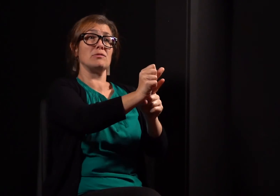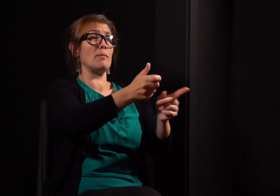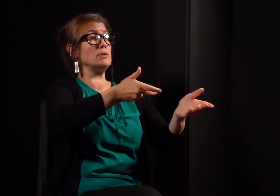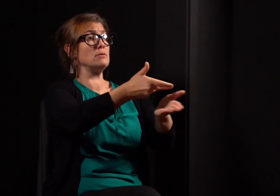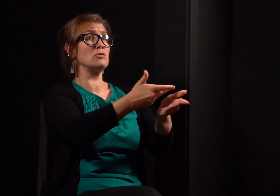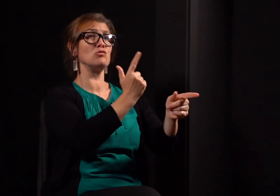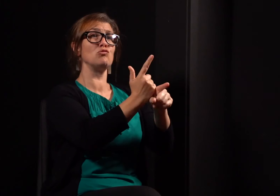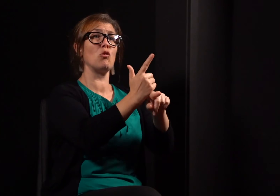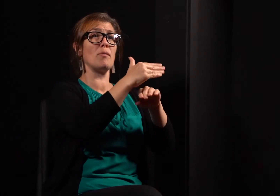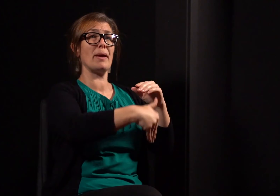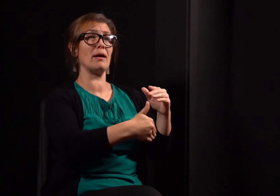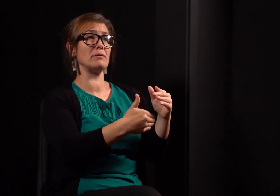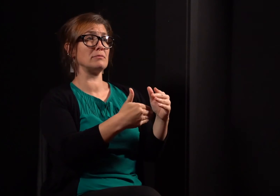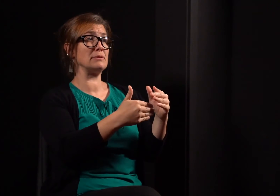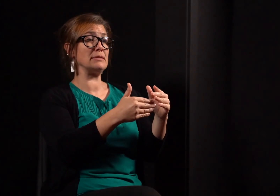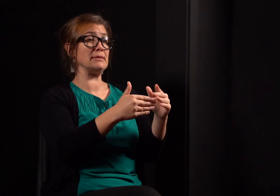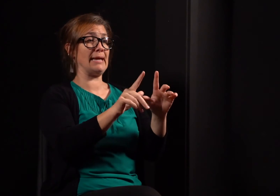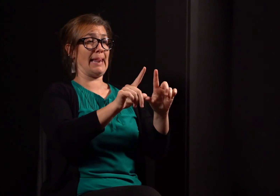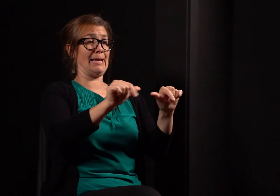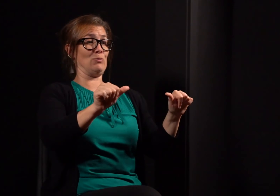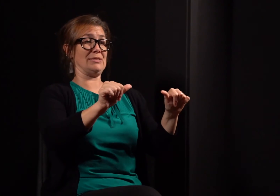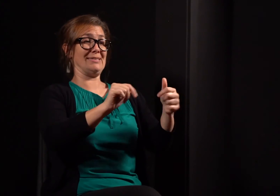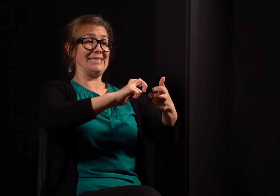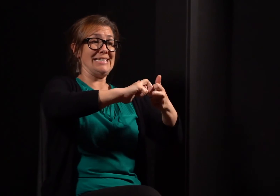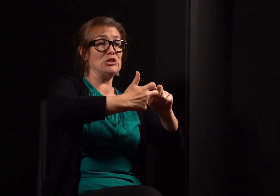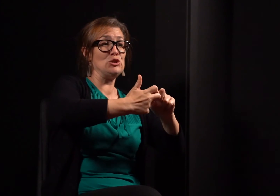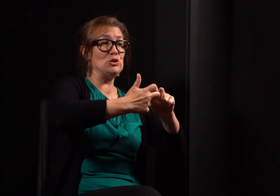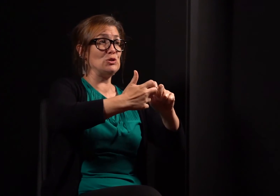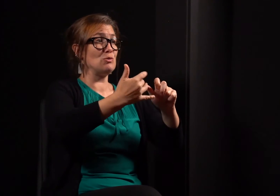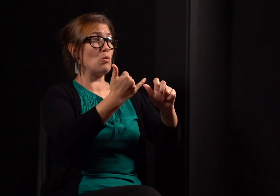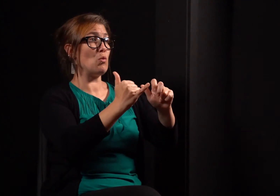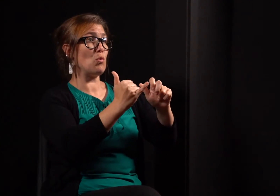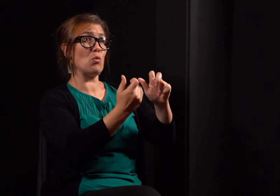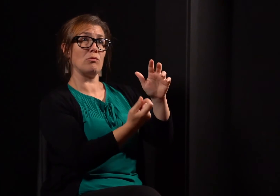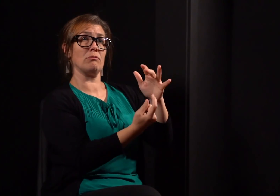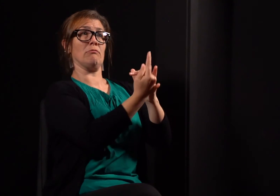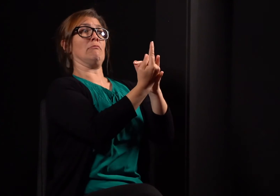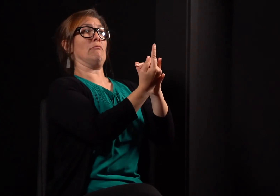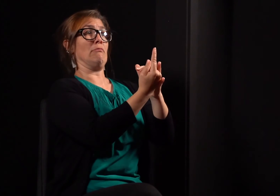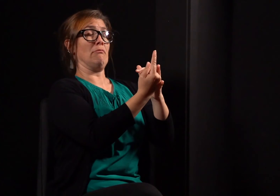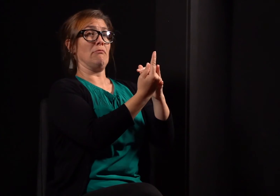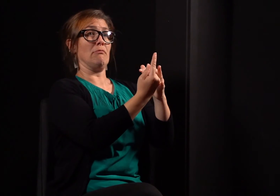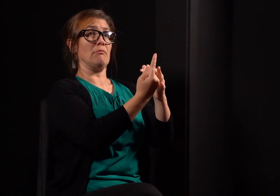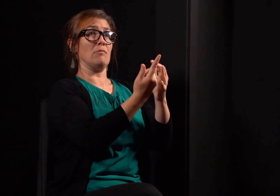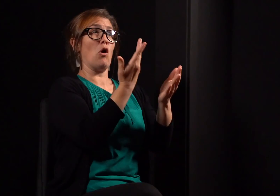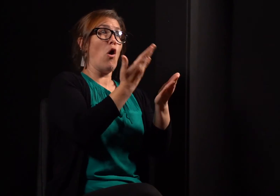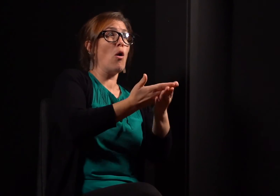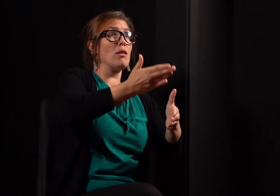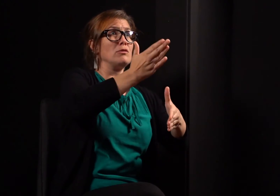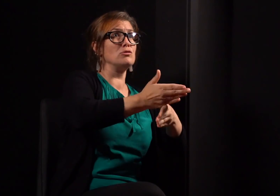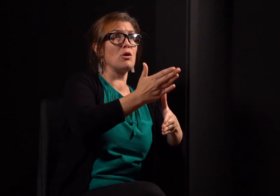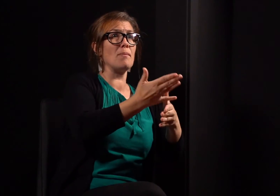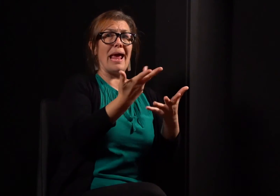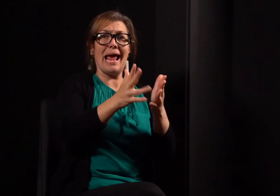and they may catch up to talk about the linguistic issues that crop up on the job